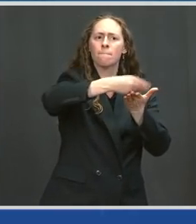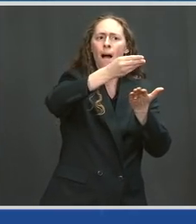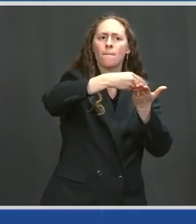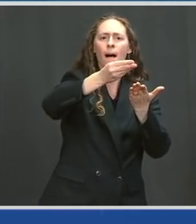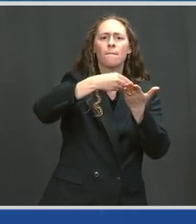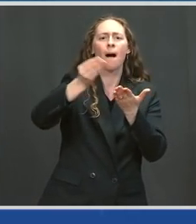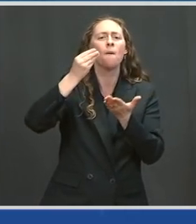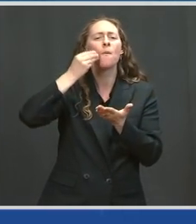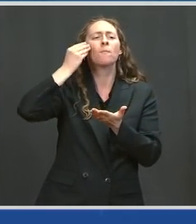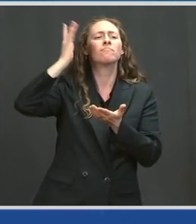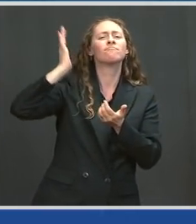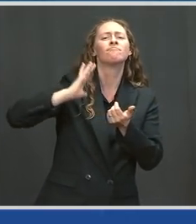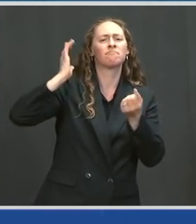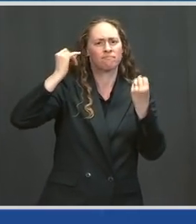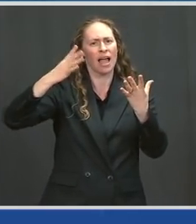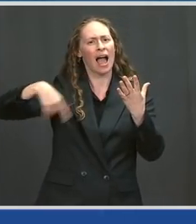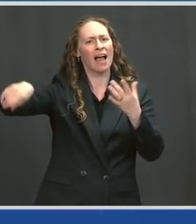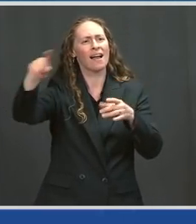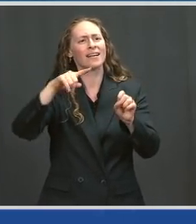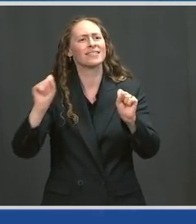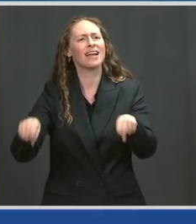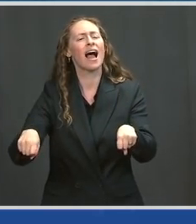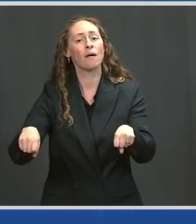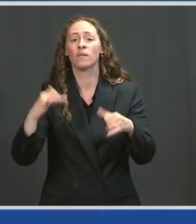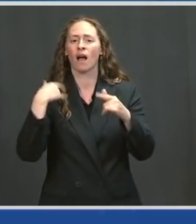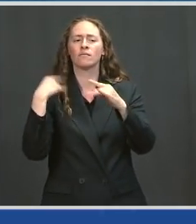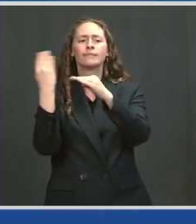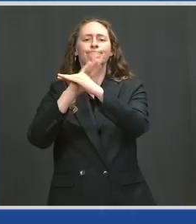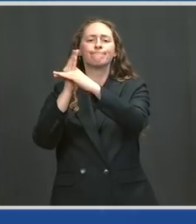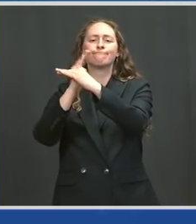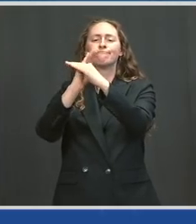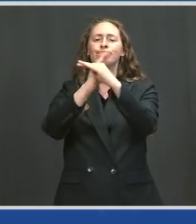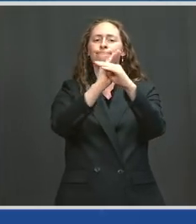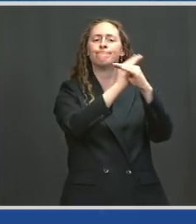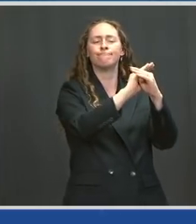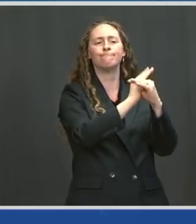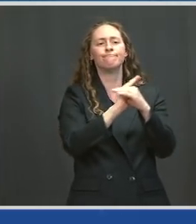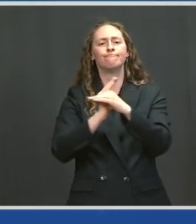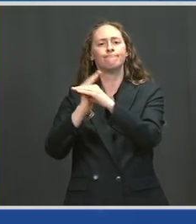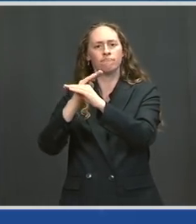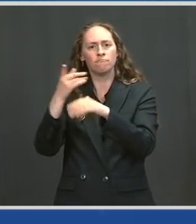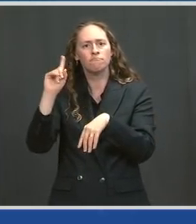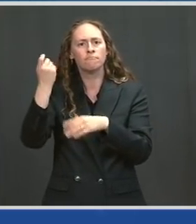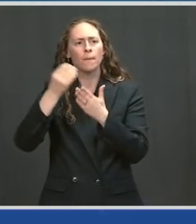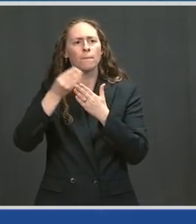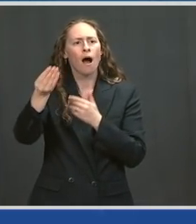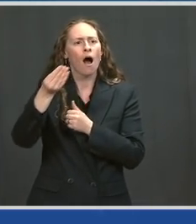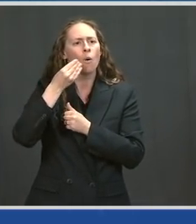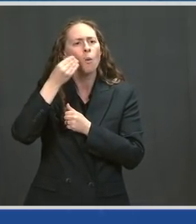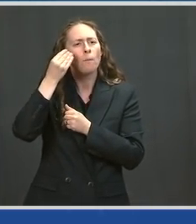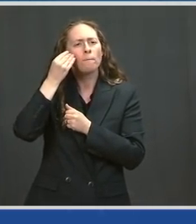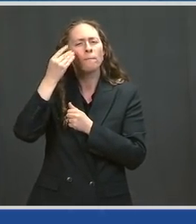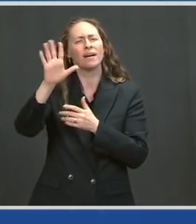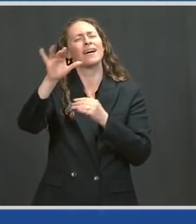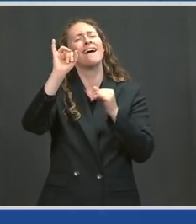in North Tulsa for the last 100 years, what that would have meant for all of Tulsa, including the White community.